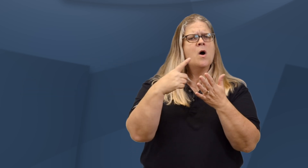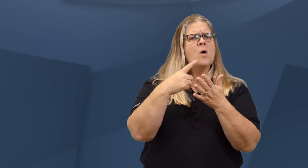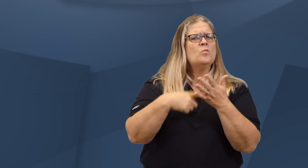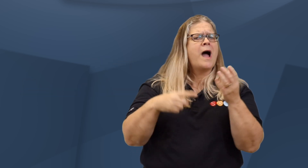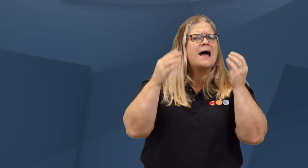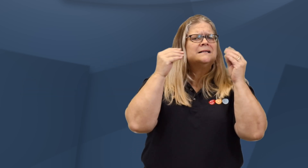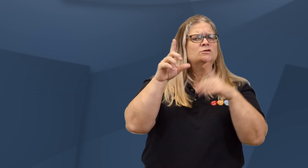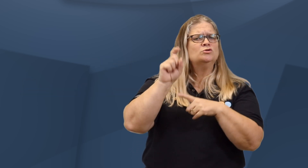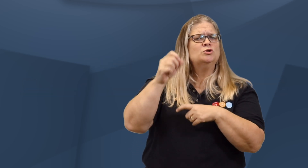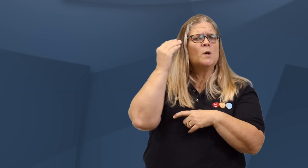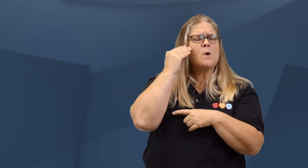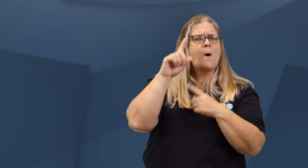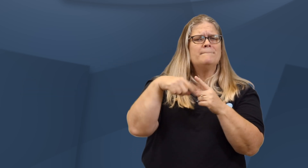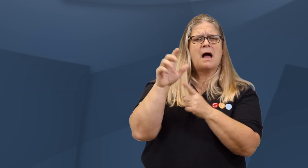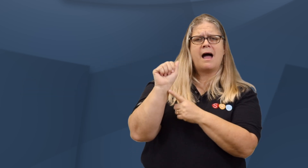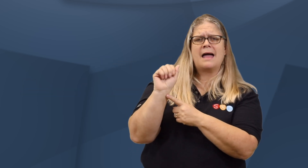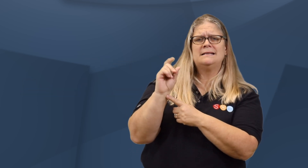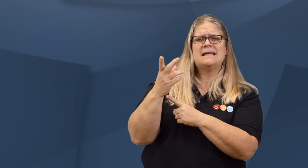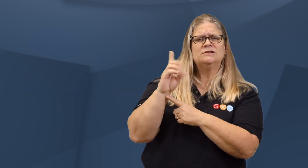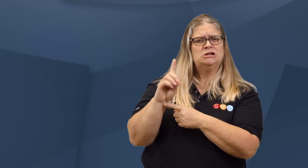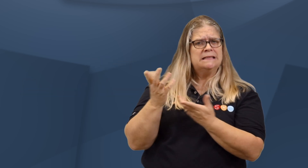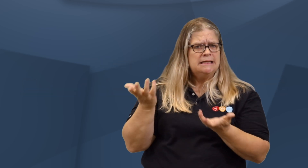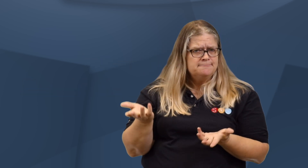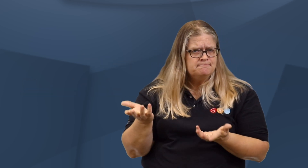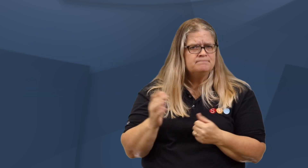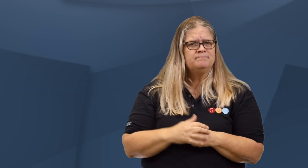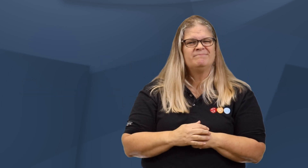What teachers should know about ADHD.